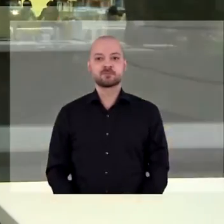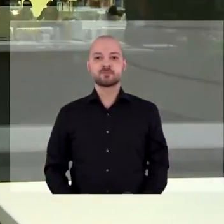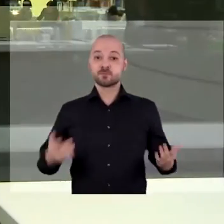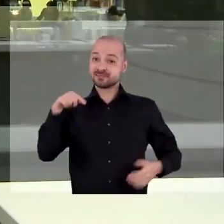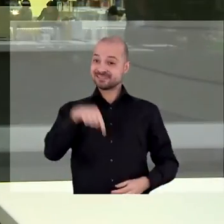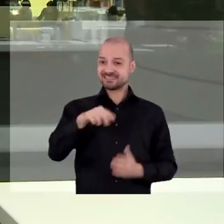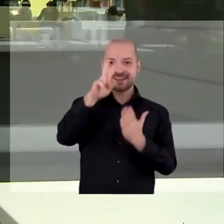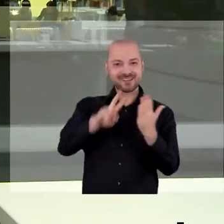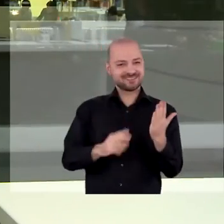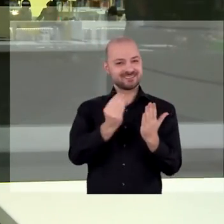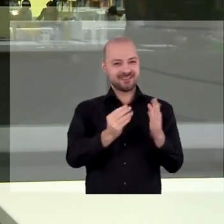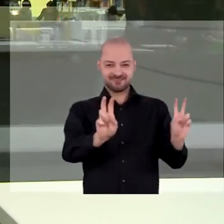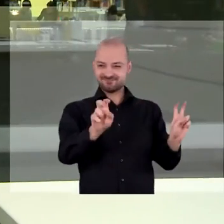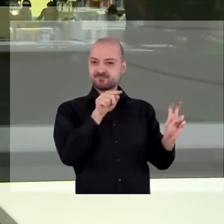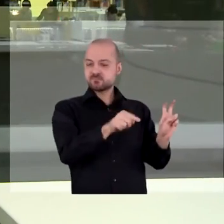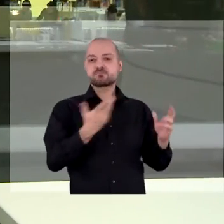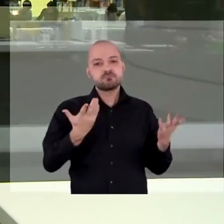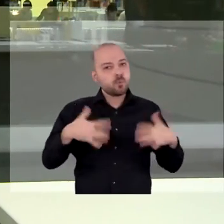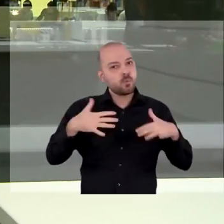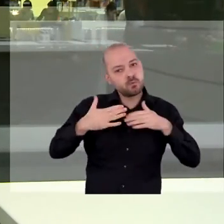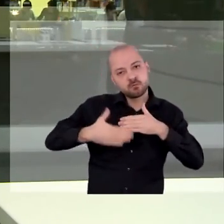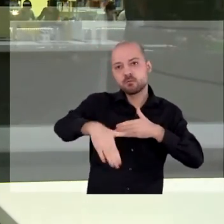“Lesezeichen” is an event with long-term impact.